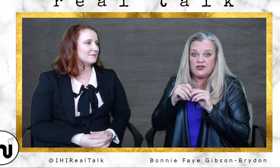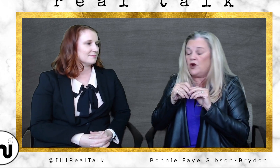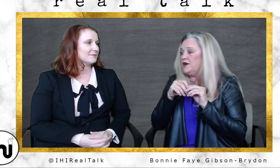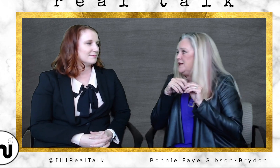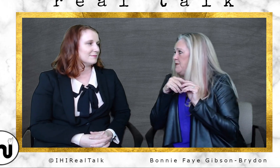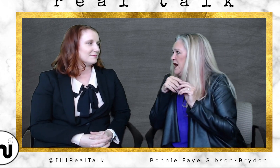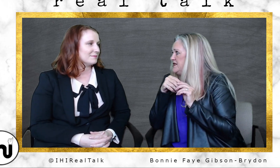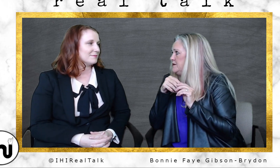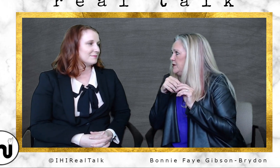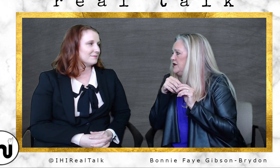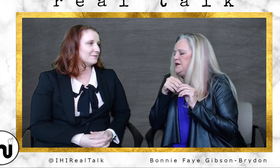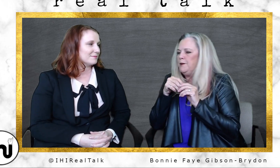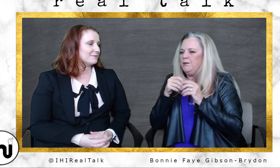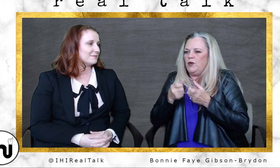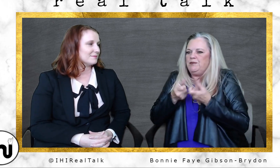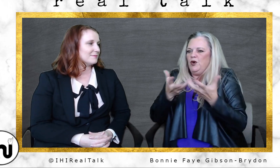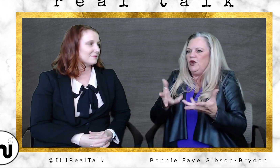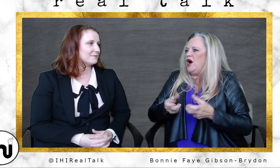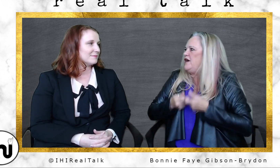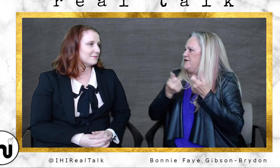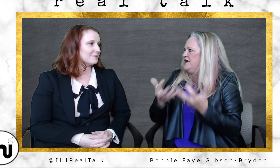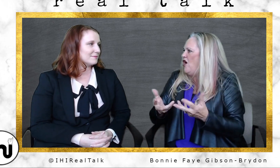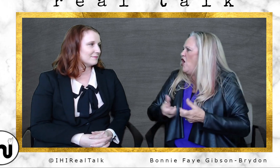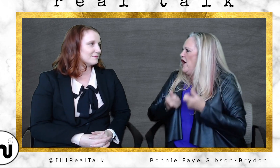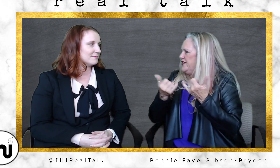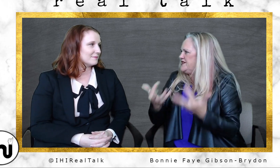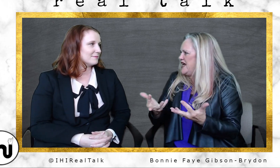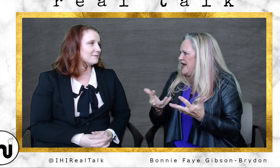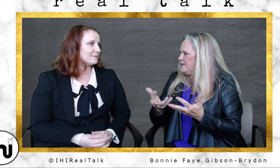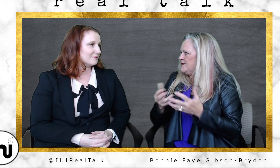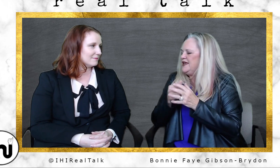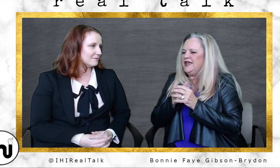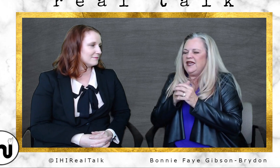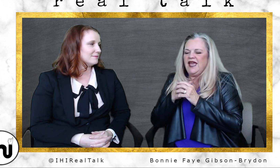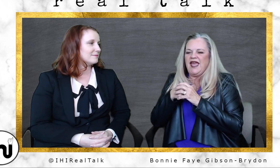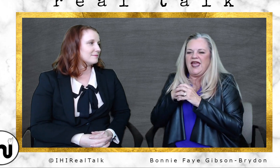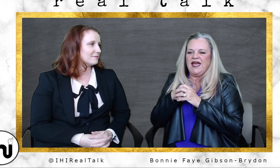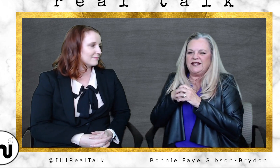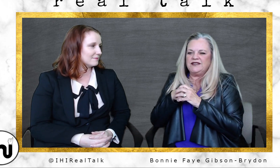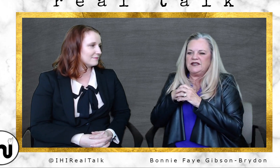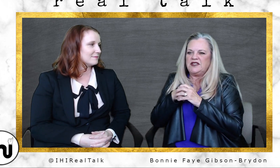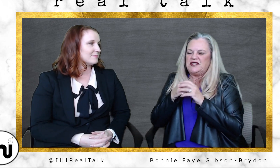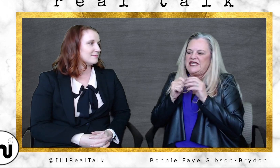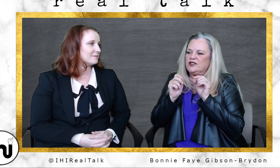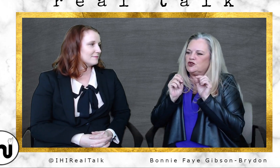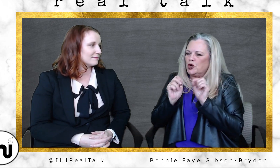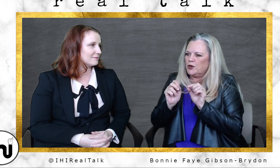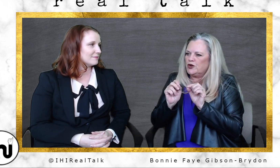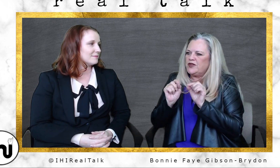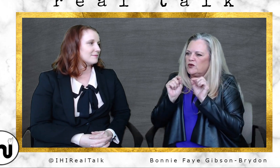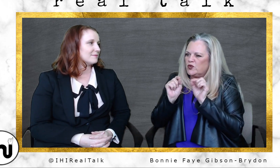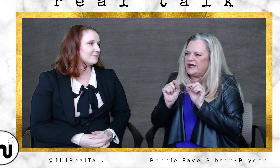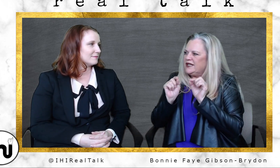totally impossible, but we pull it off all the time. And the interpreter that really